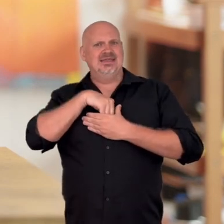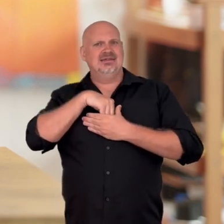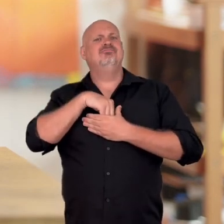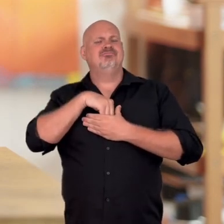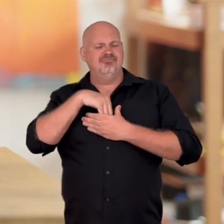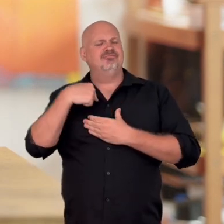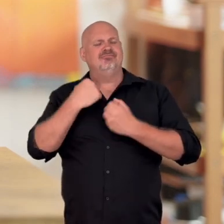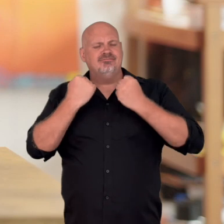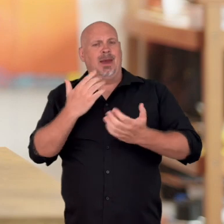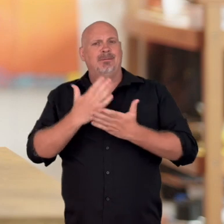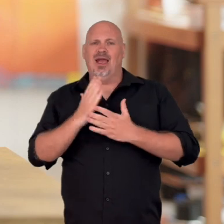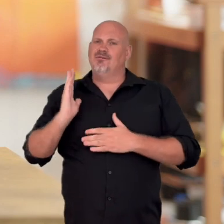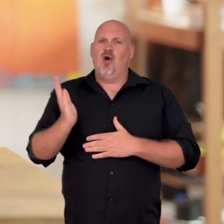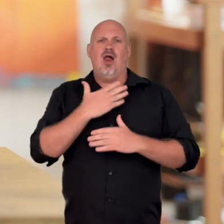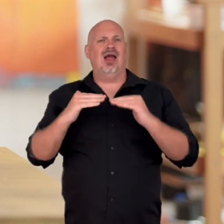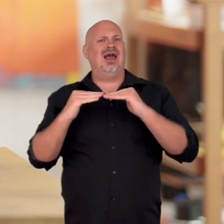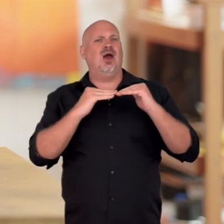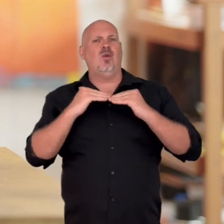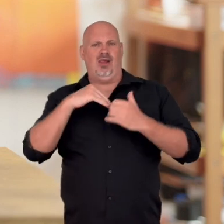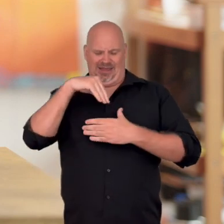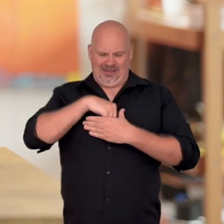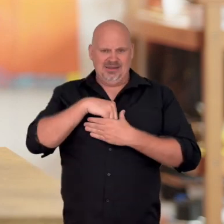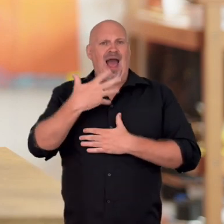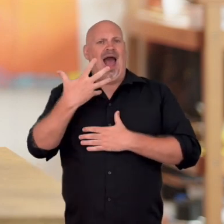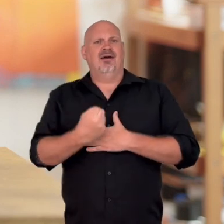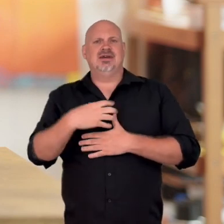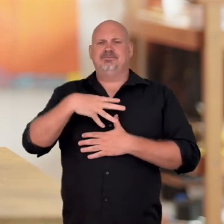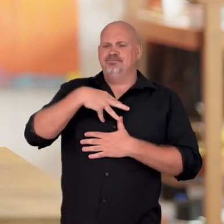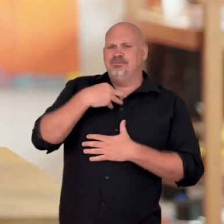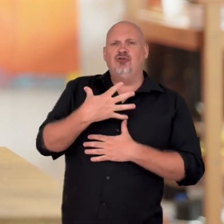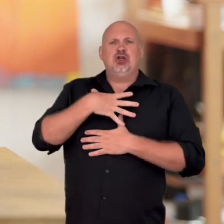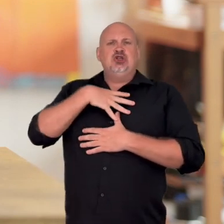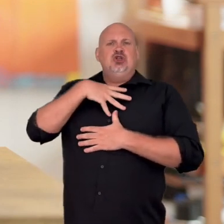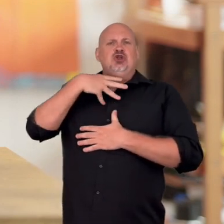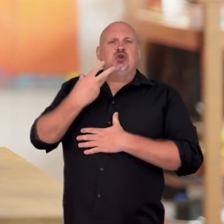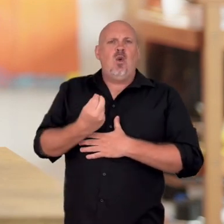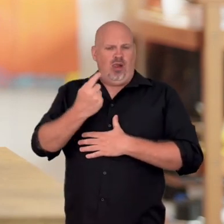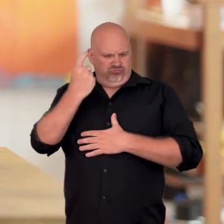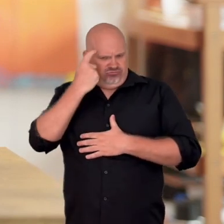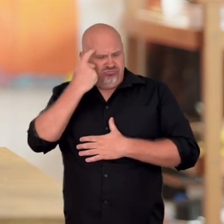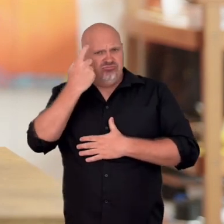we have spirit we have a soul we have consciousness we have understanding we can grow we can learn we can dream